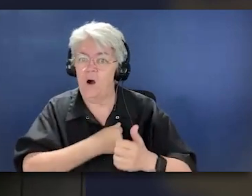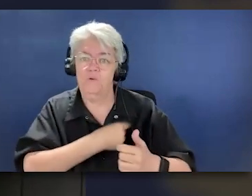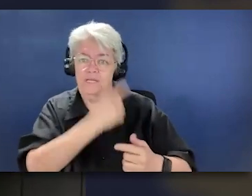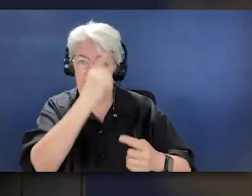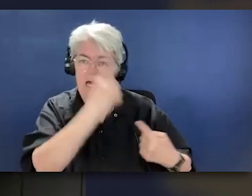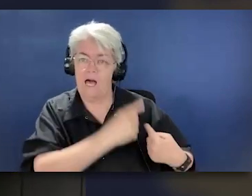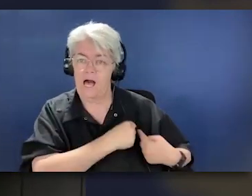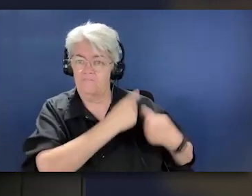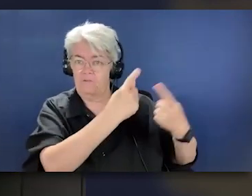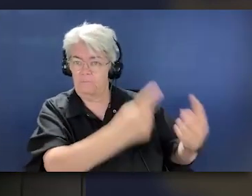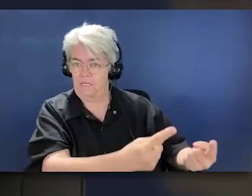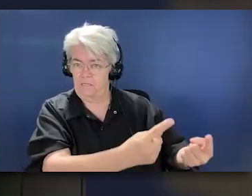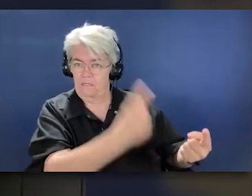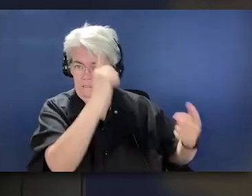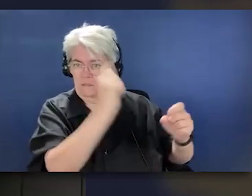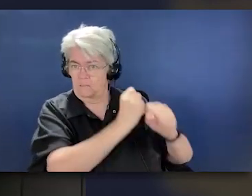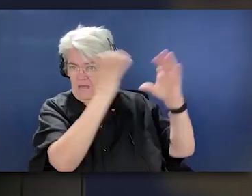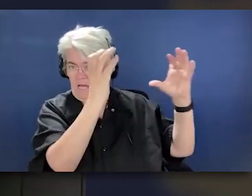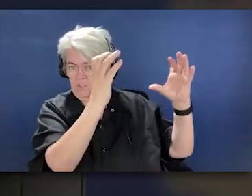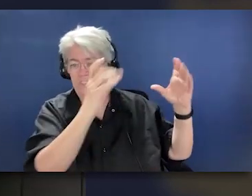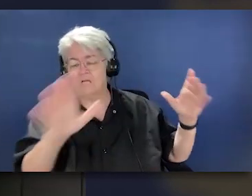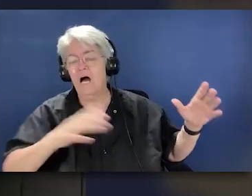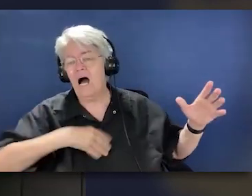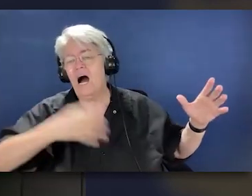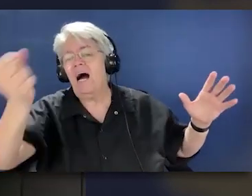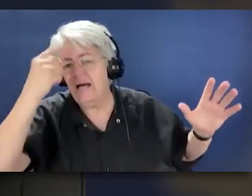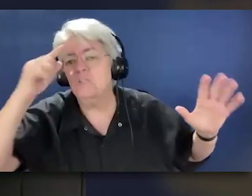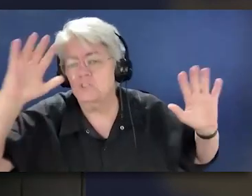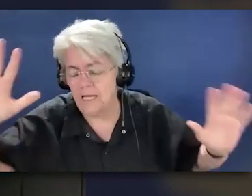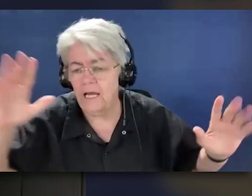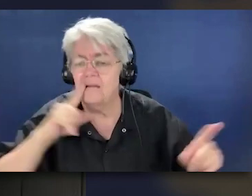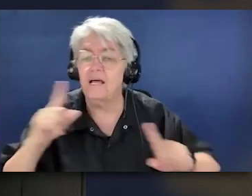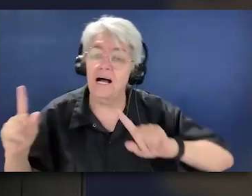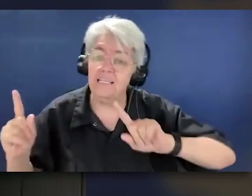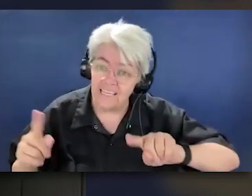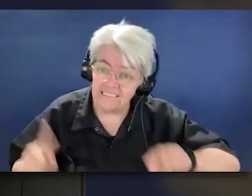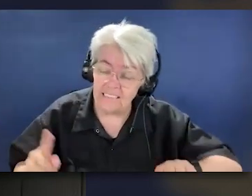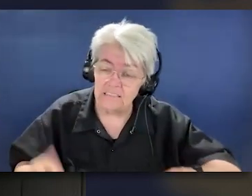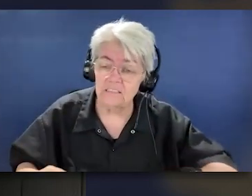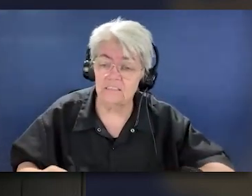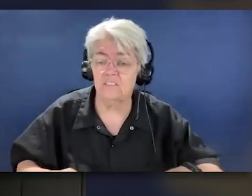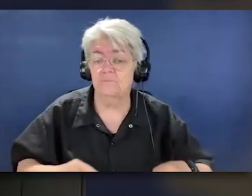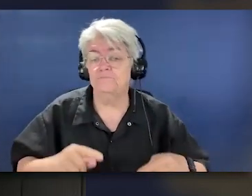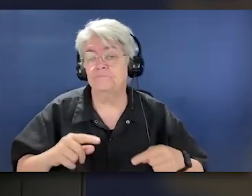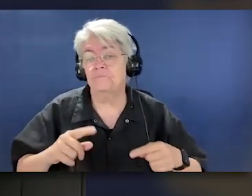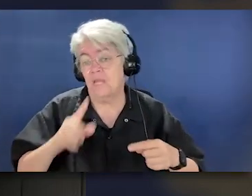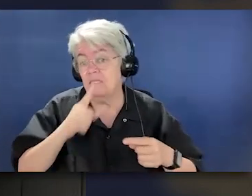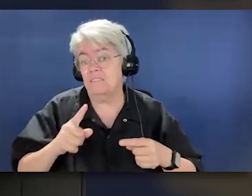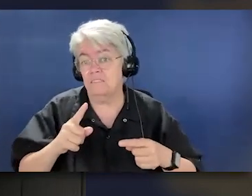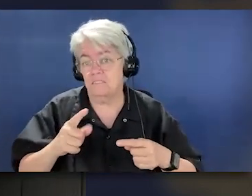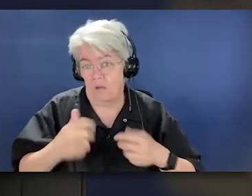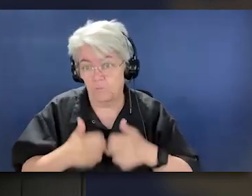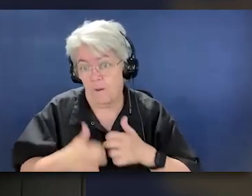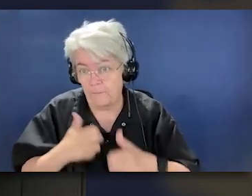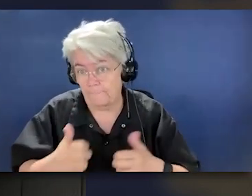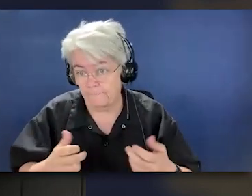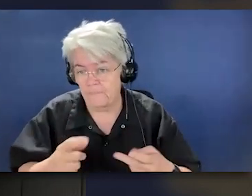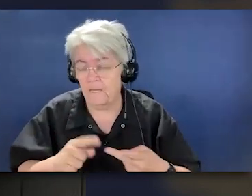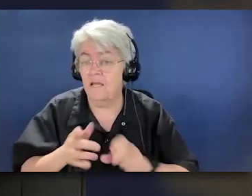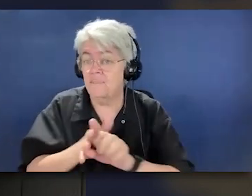that we need to—I recognize that attendance is increasingly a problem. The pandemic shifted that,